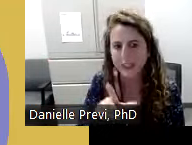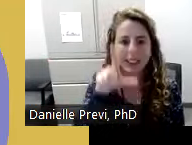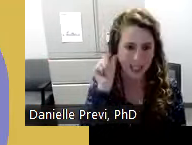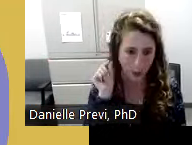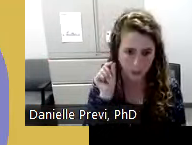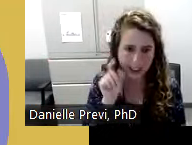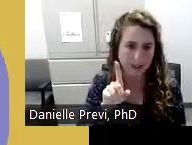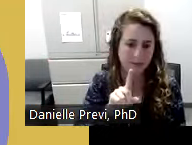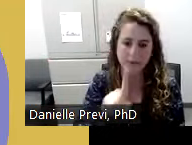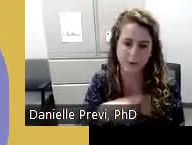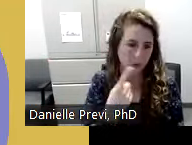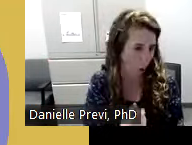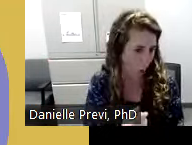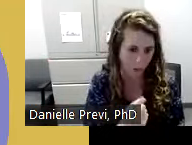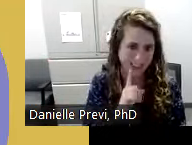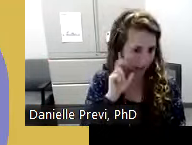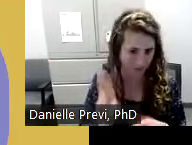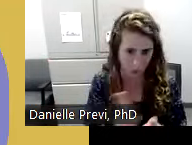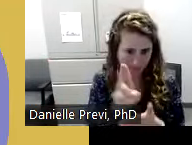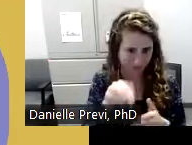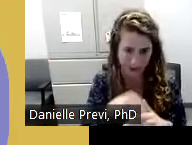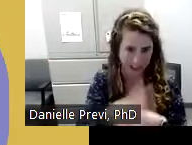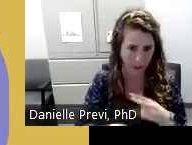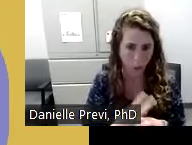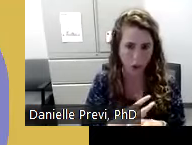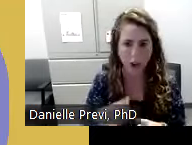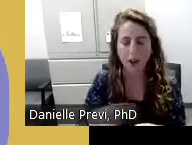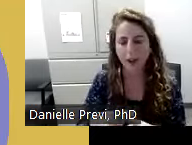And then, of course, we have Gallaudet University, the only deaf liberal arts